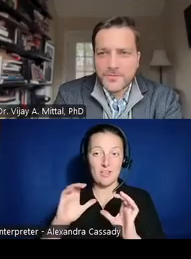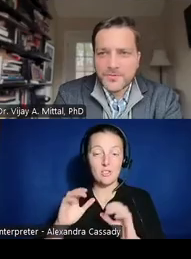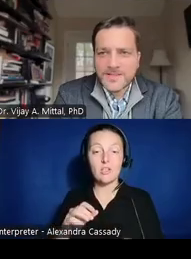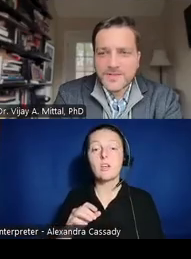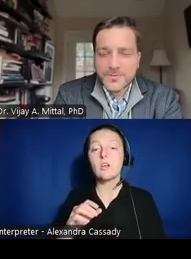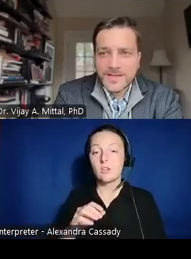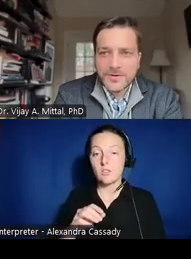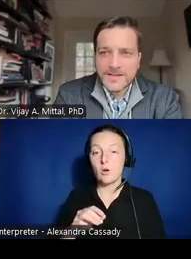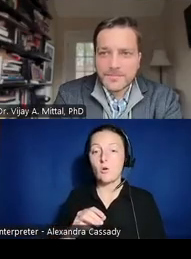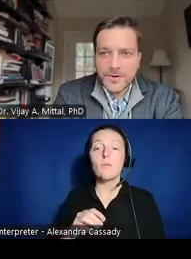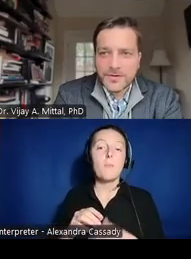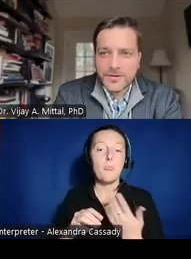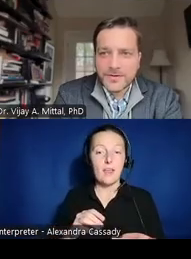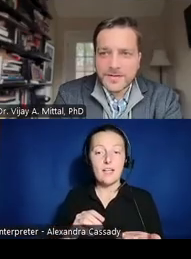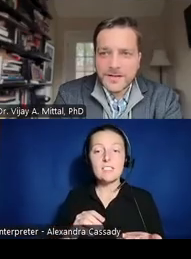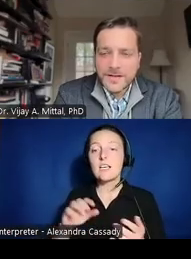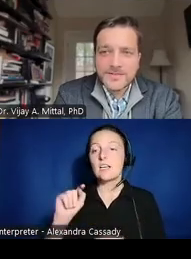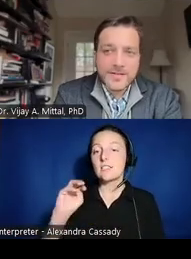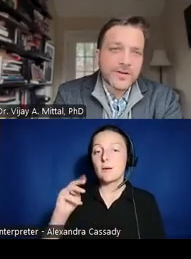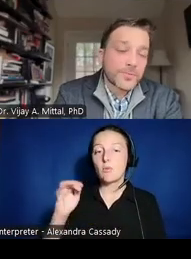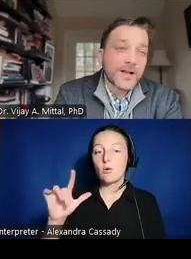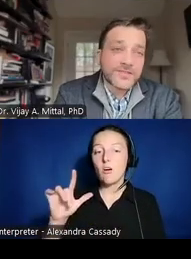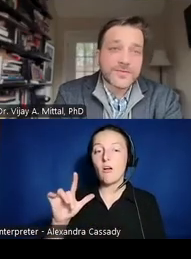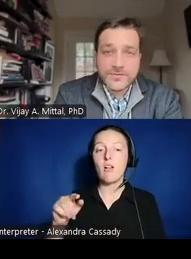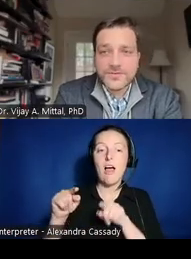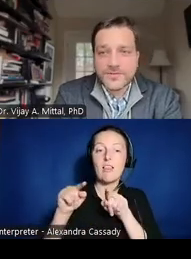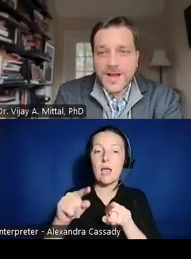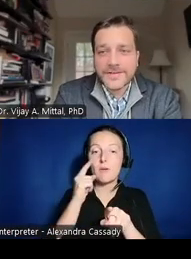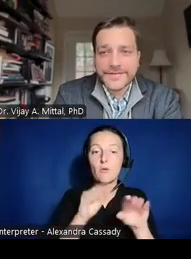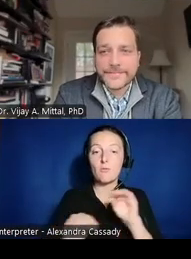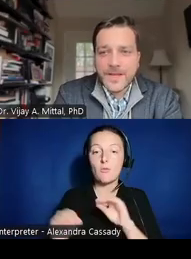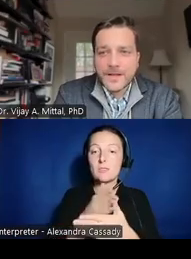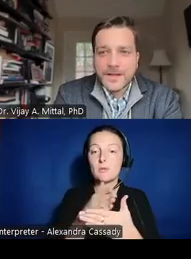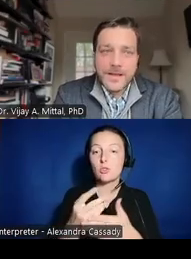of movements between interacting partners and it's a critical process for social interaction.